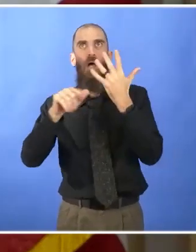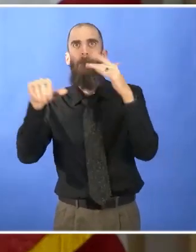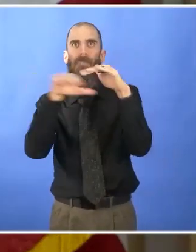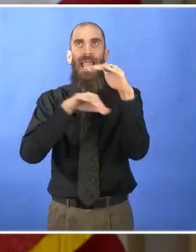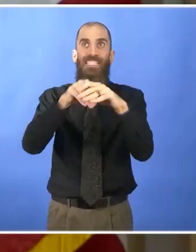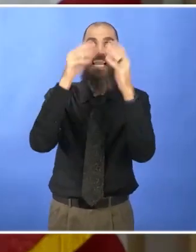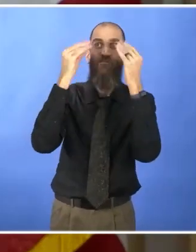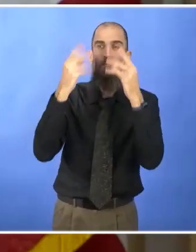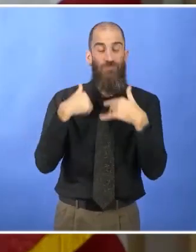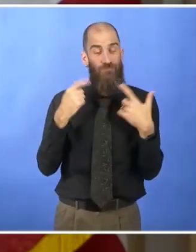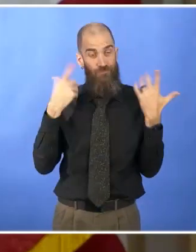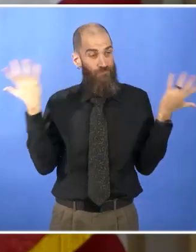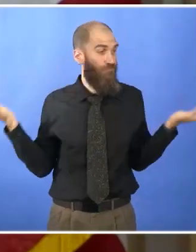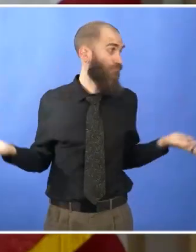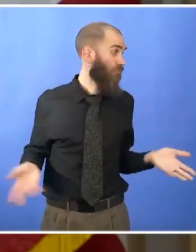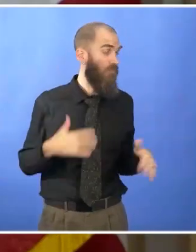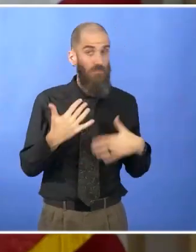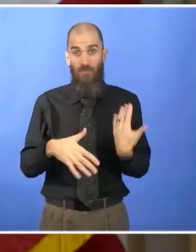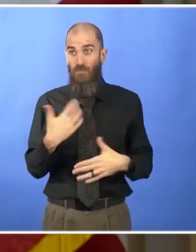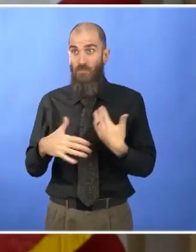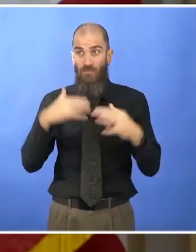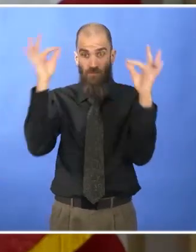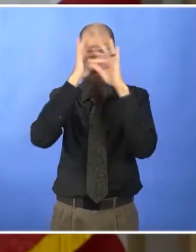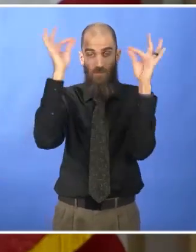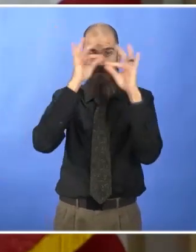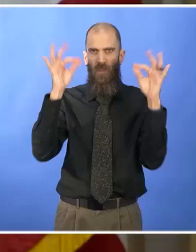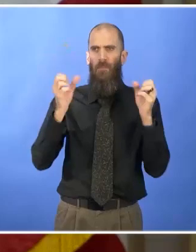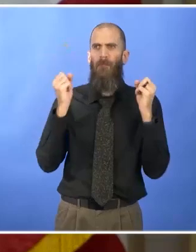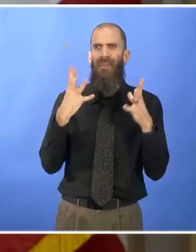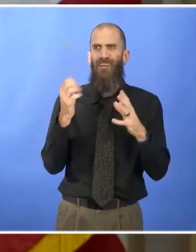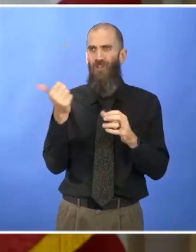OTHERS TOLD US HOW DEEPLY ALONE THEY WERE, UNABLE TO COMMUNICATE WITH LOVED ONES AND LEGAL REPRESENTATION OUTSIDE OF